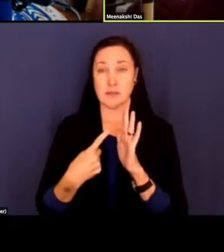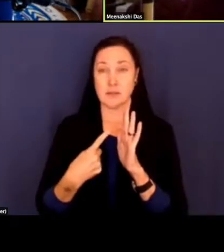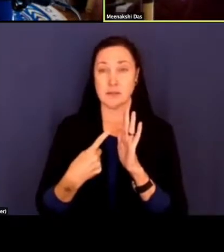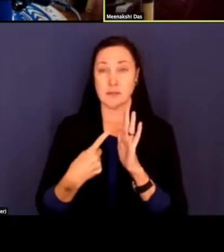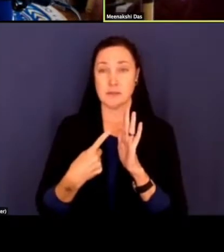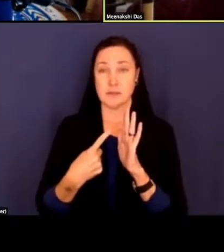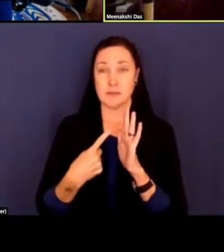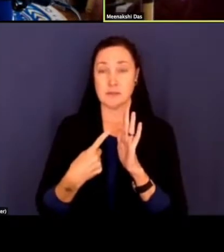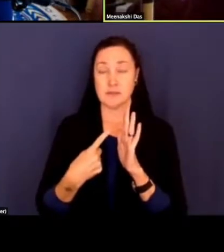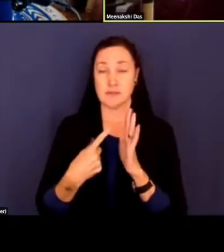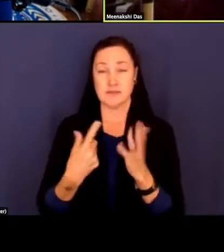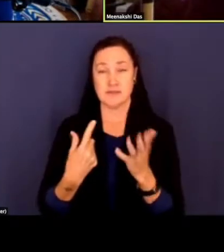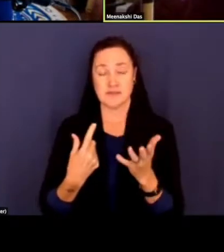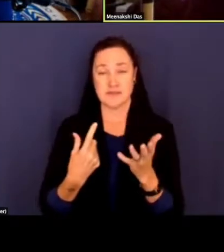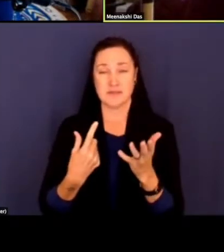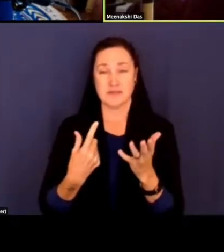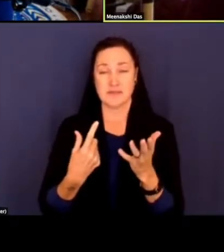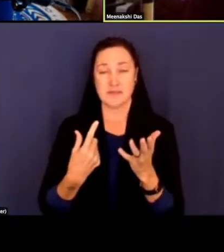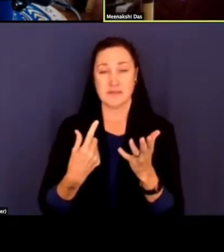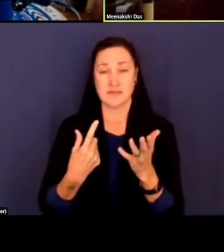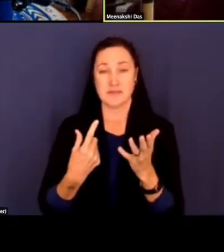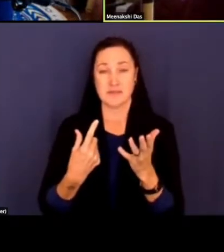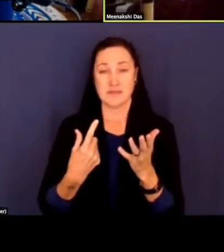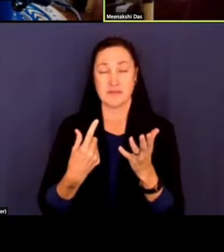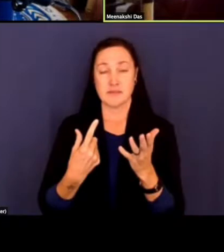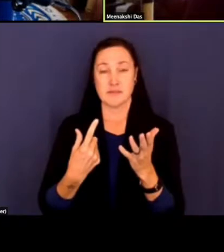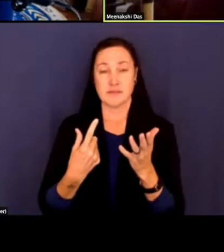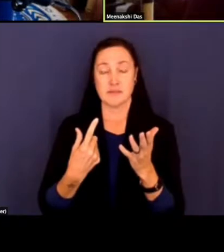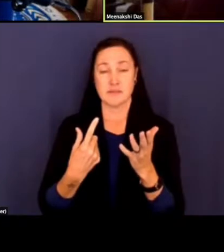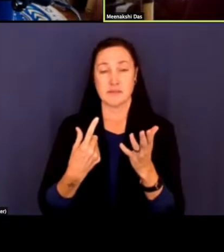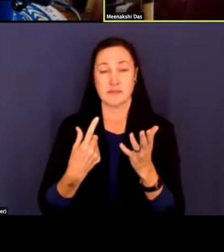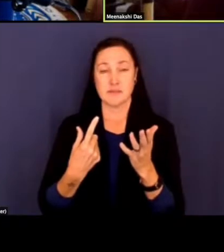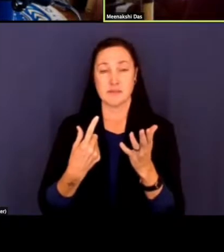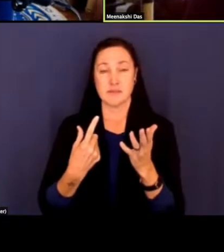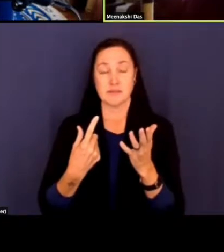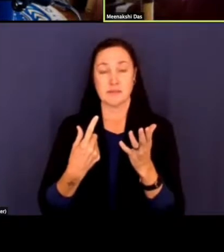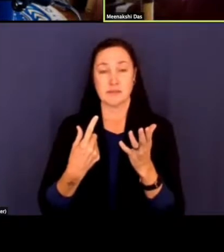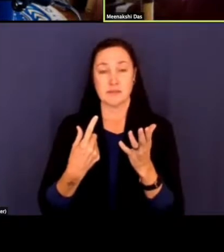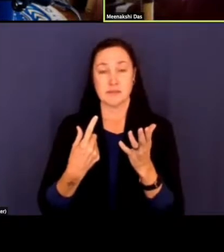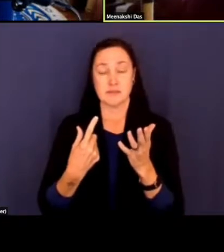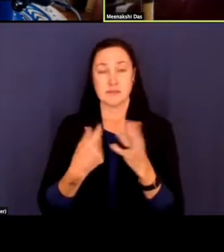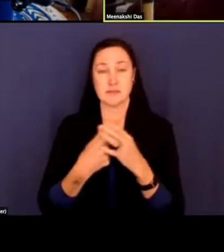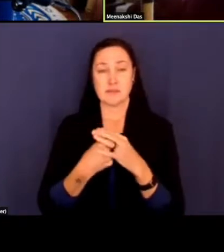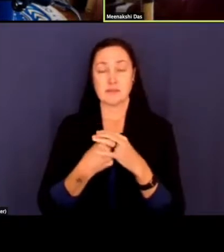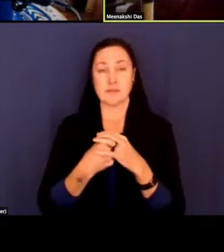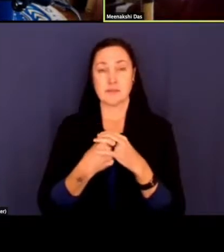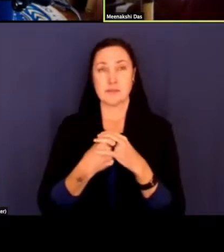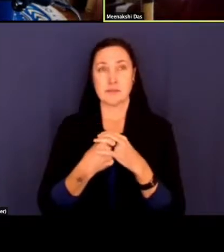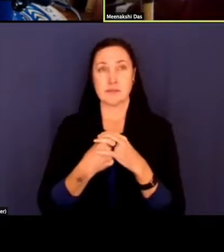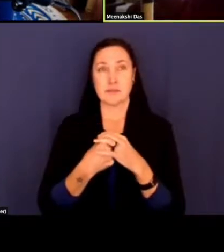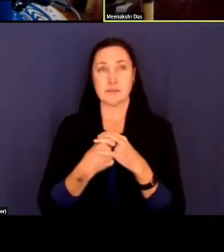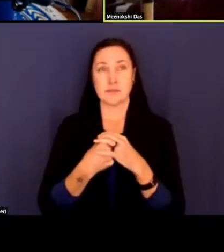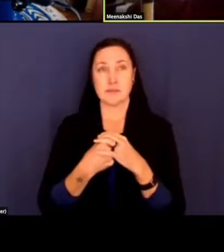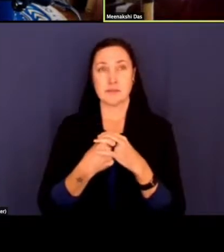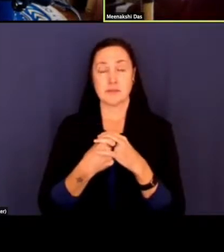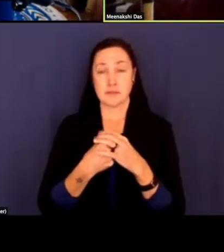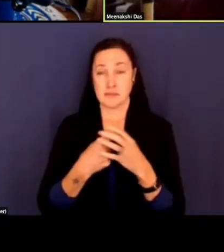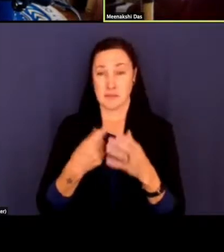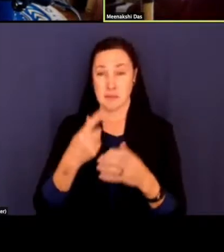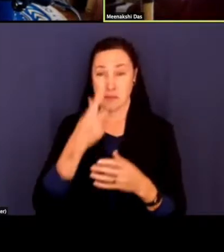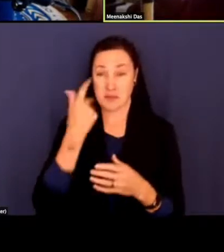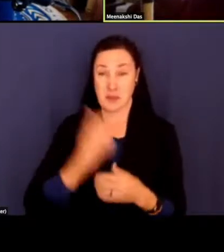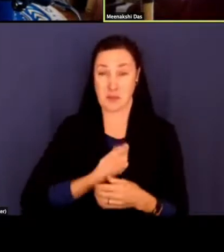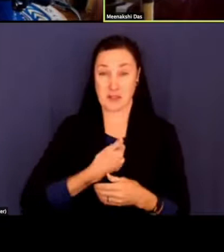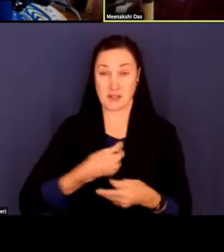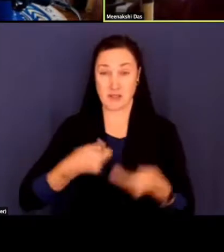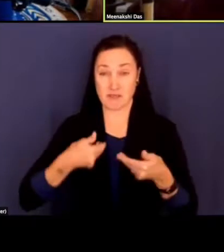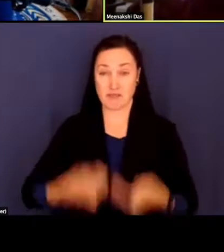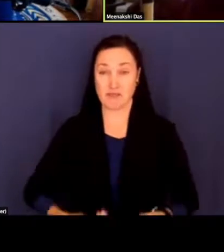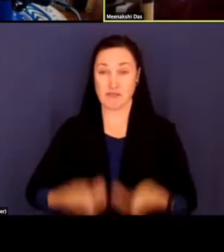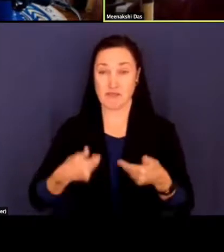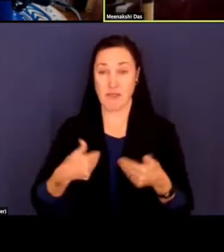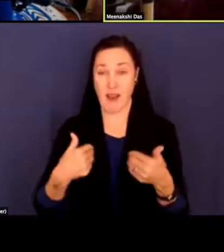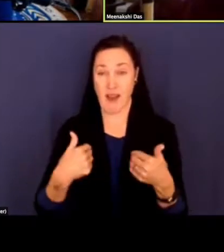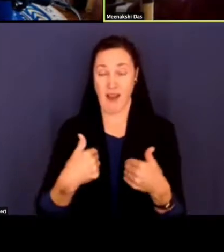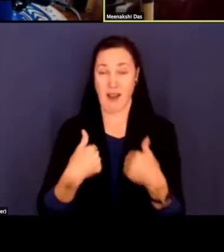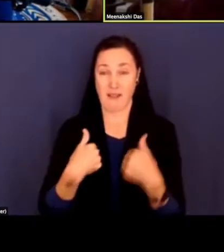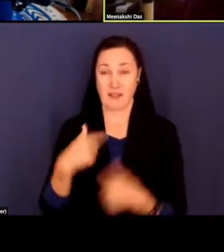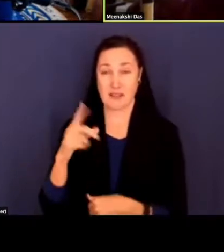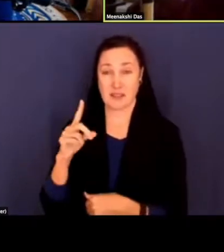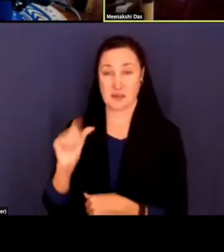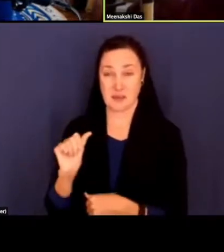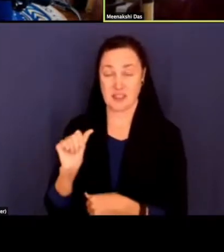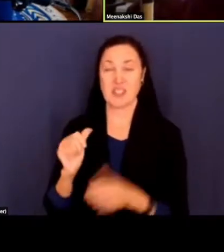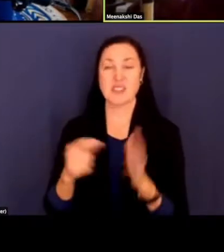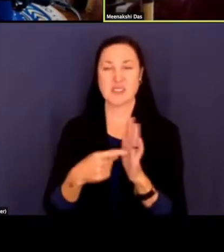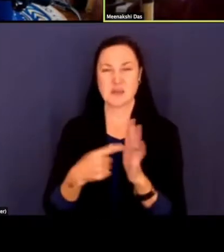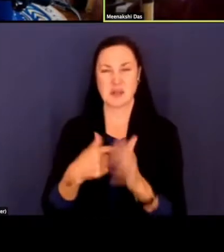as a person with a disability, you don't believe in yourself.